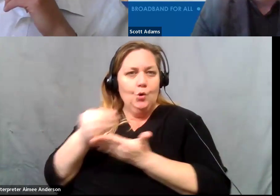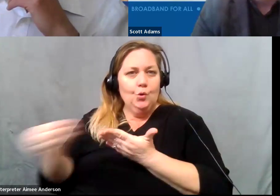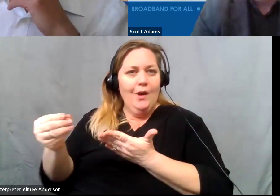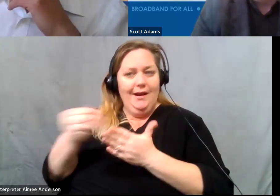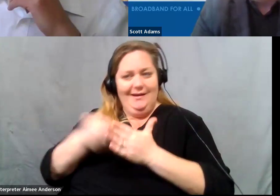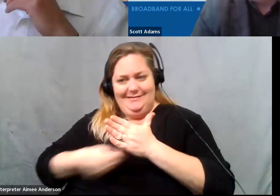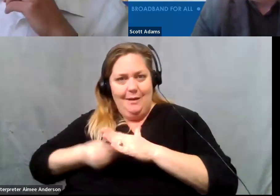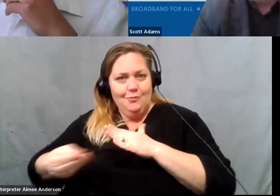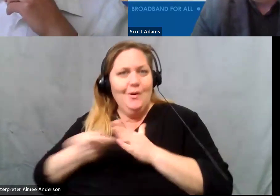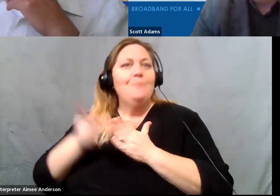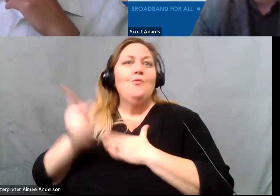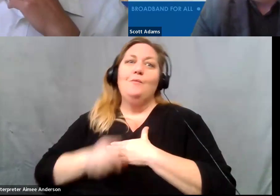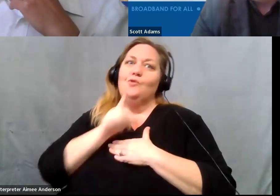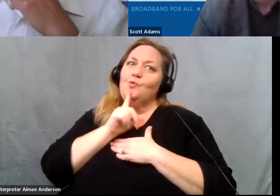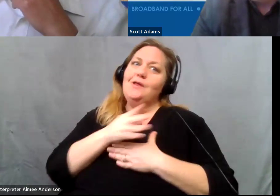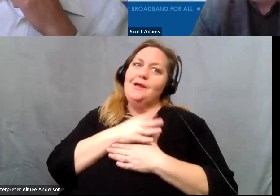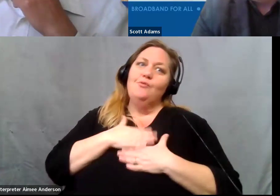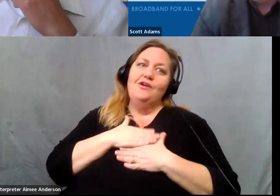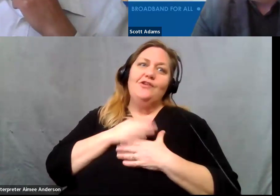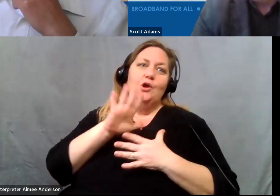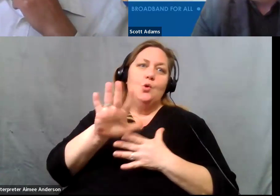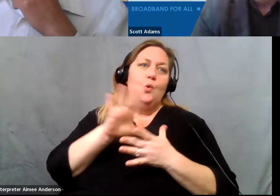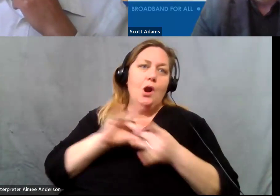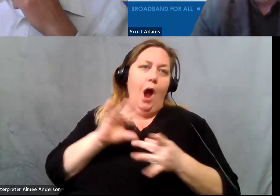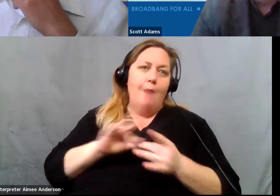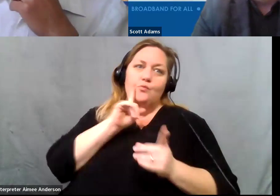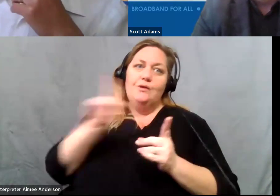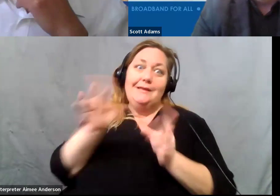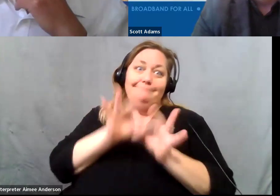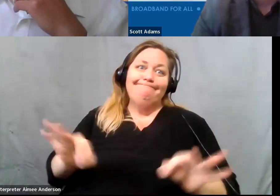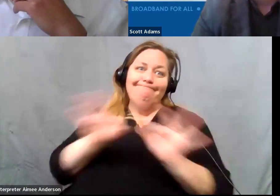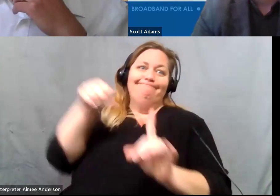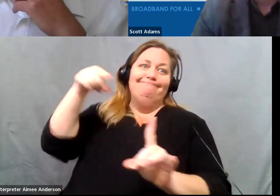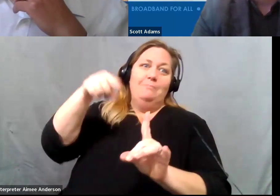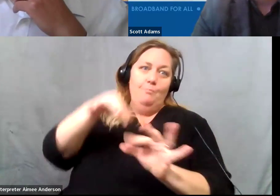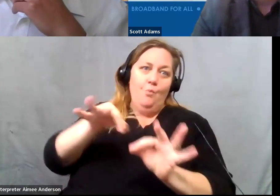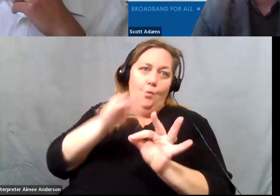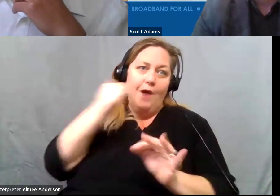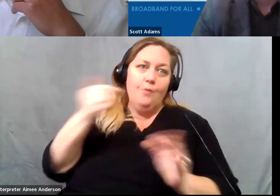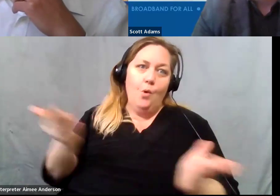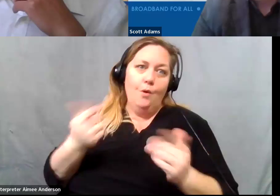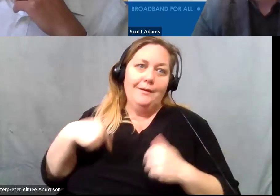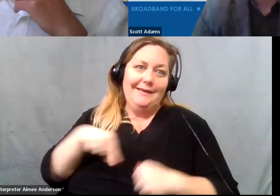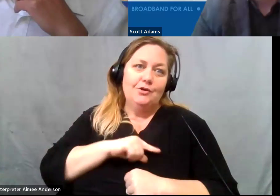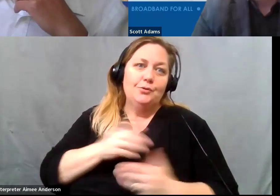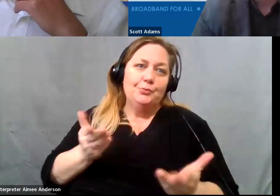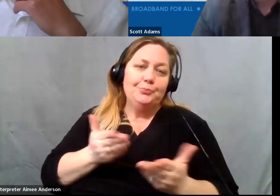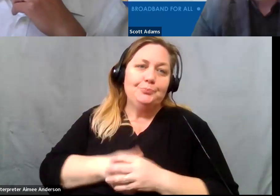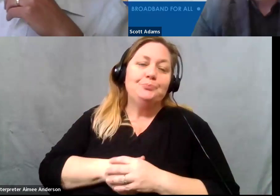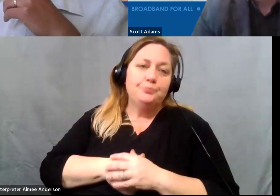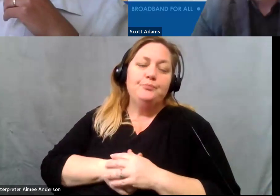So just really appreciate your comments and underscoring the importance of why we're all here.